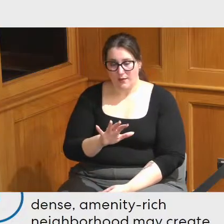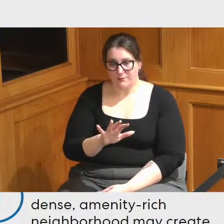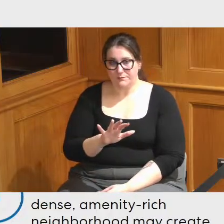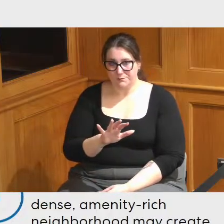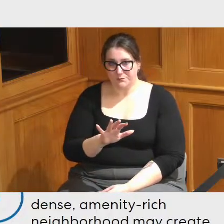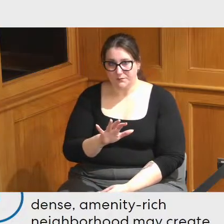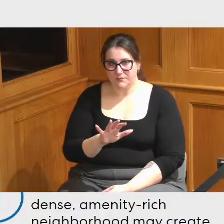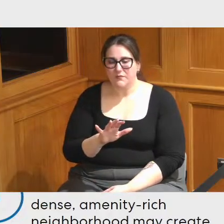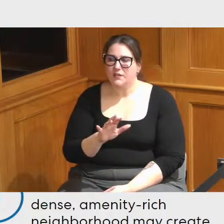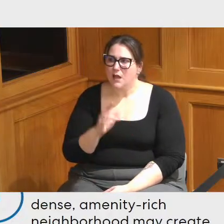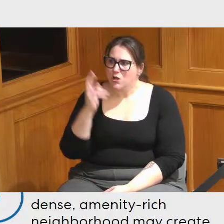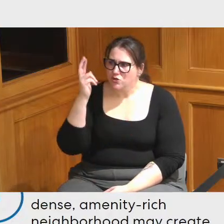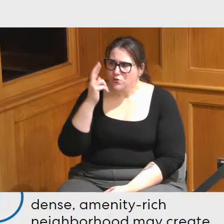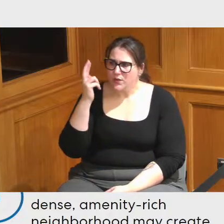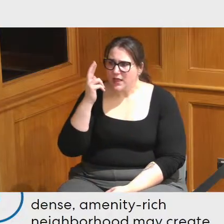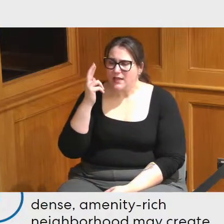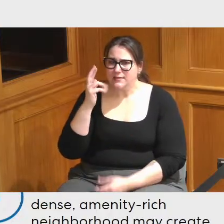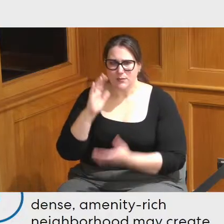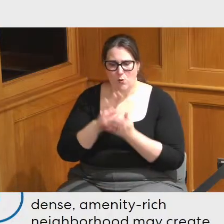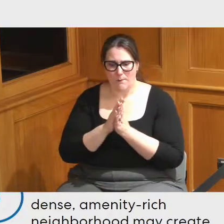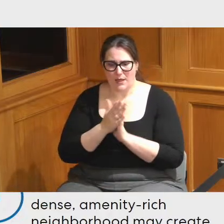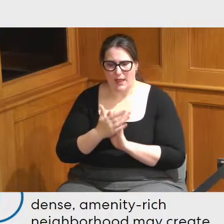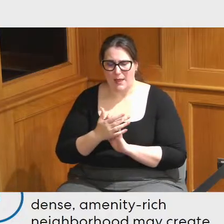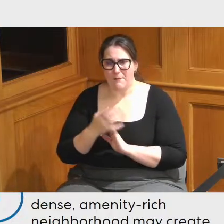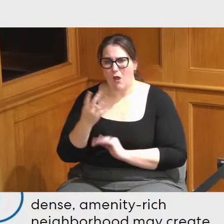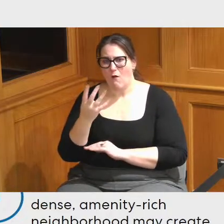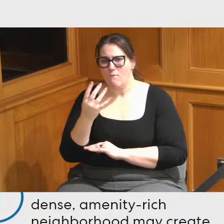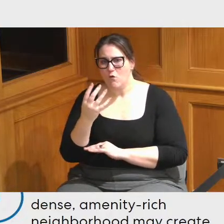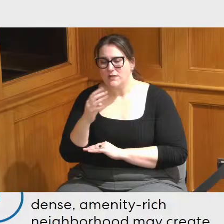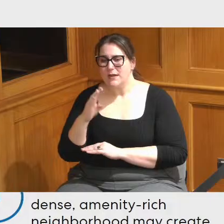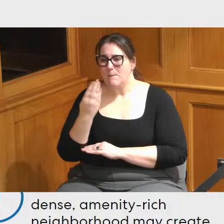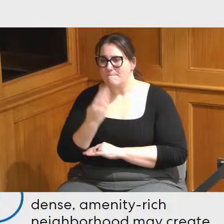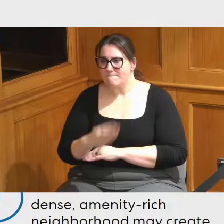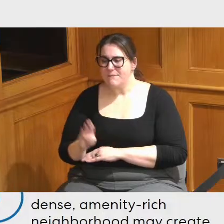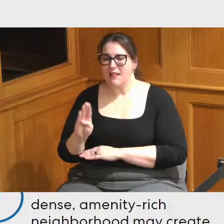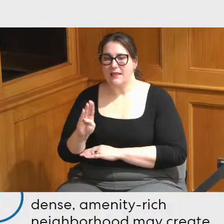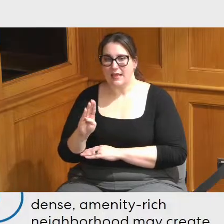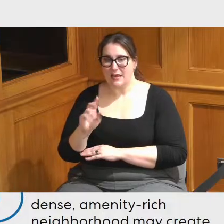to realize what ultimately became over 14 billion dollars in private investment. There was an